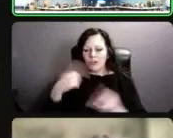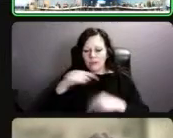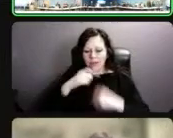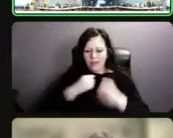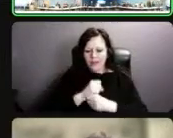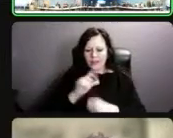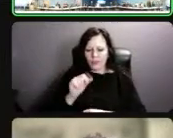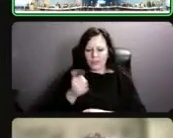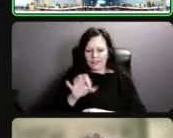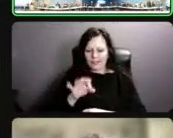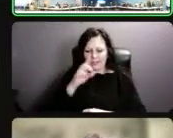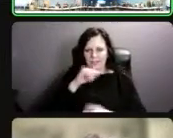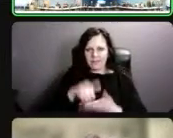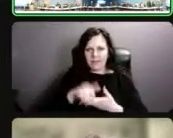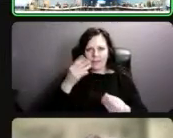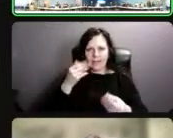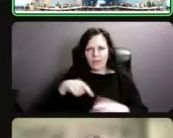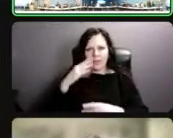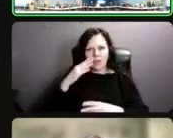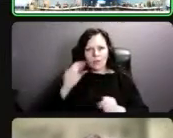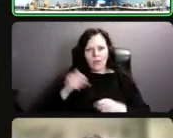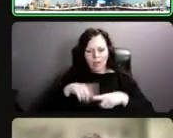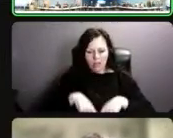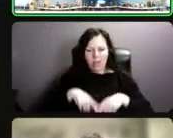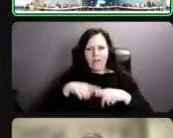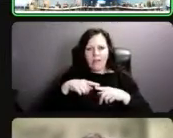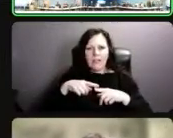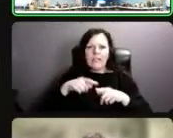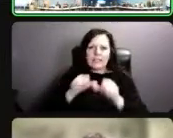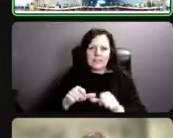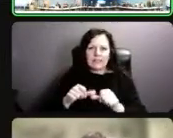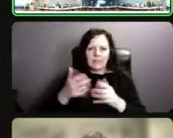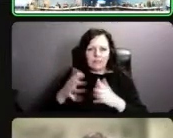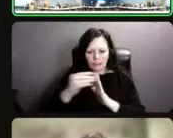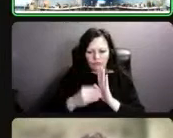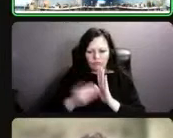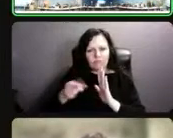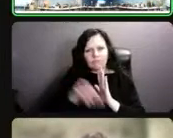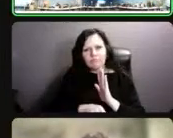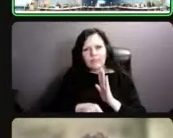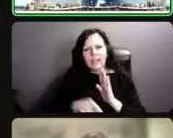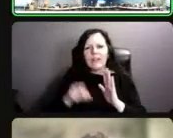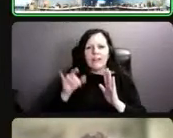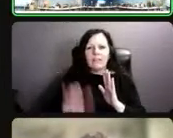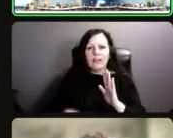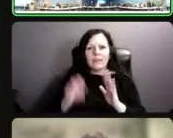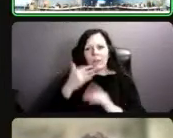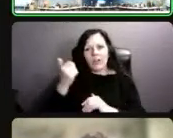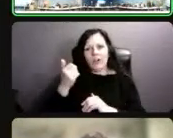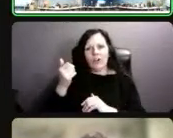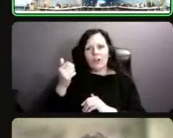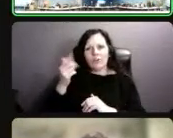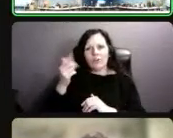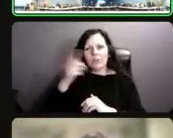THE CITY IN 2025 FOR EXAMPLE. SO IT'S BETTER TO GO BACK TO